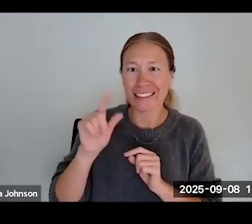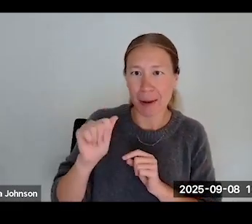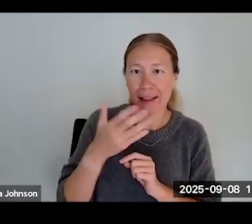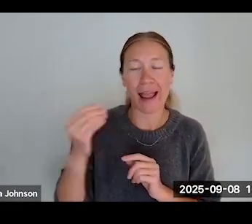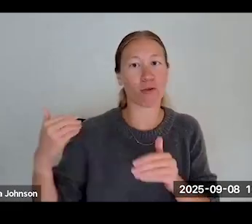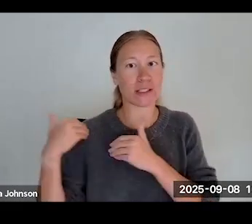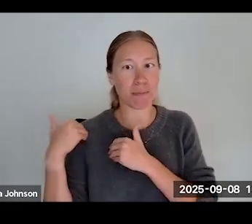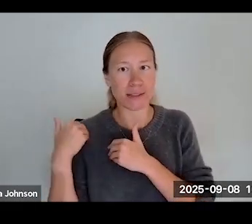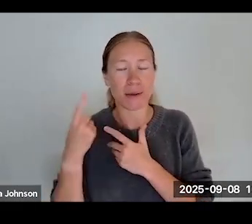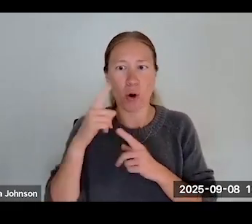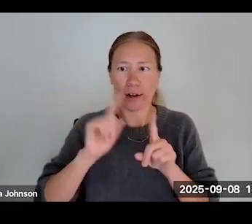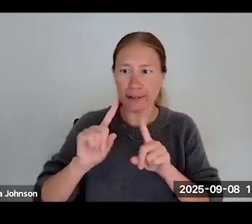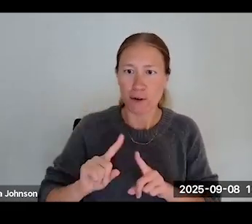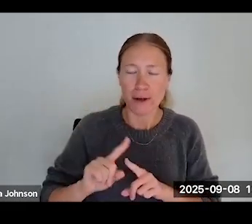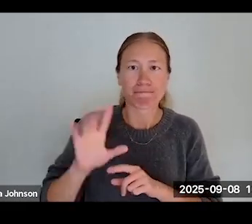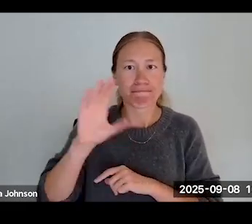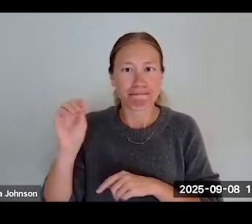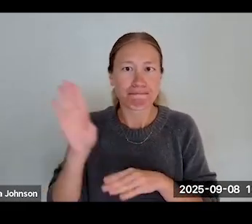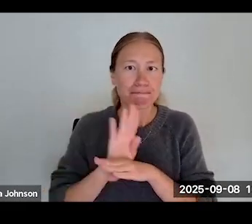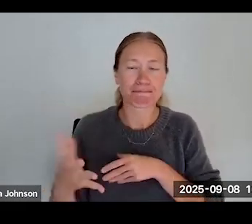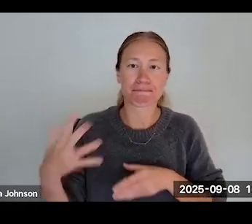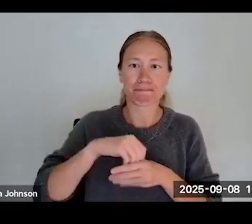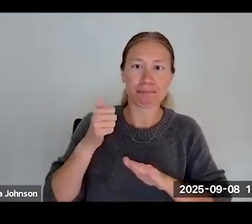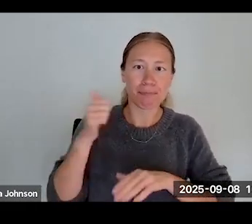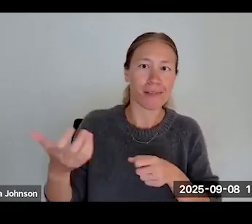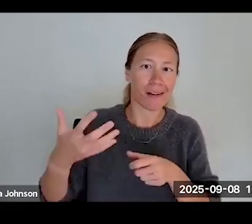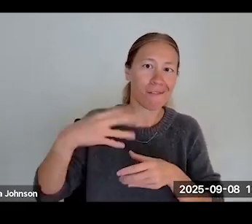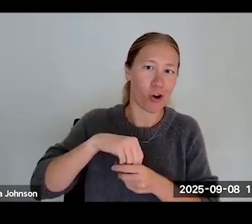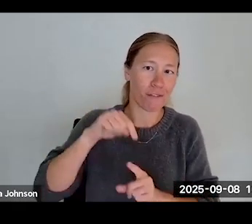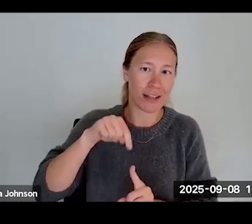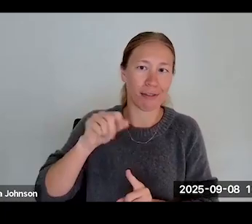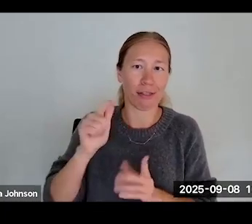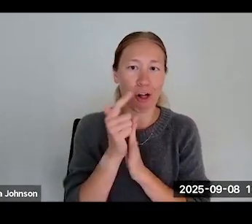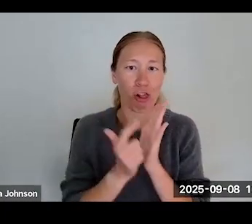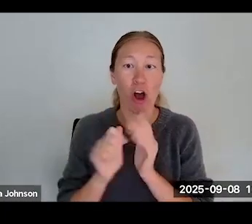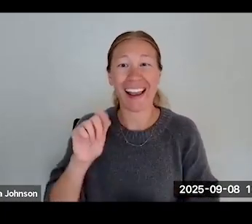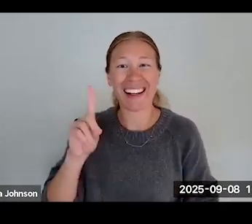of entities covered by the law. The ADA prohibits discrimination and harassment